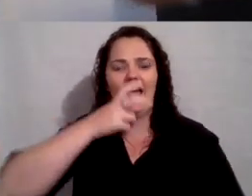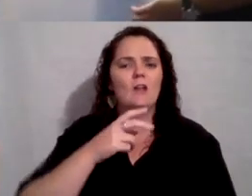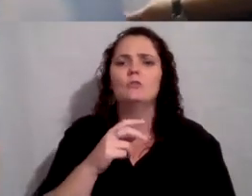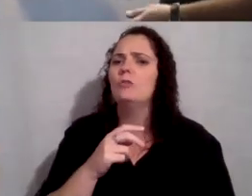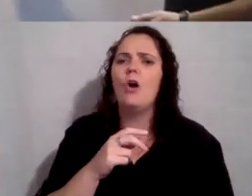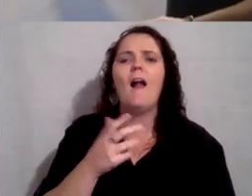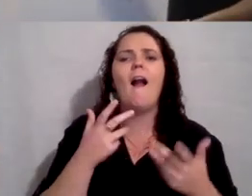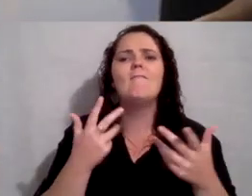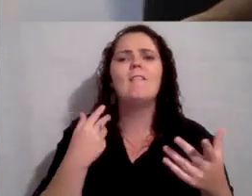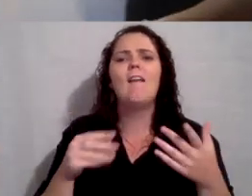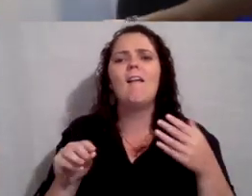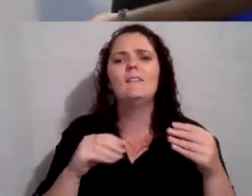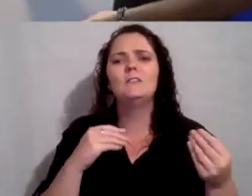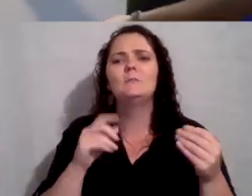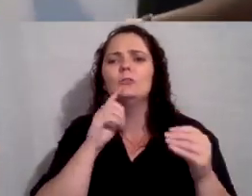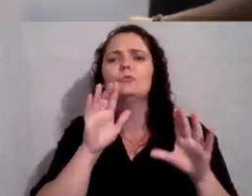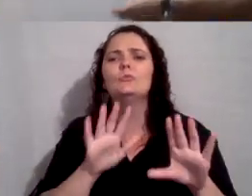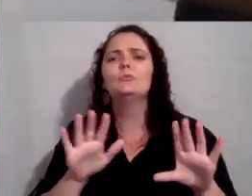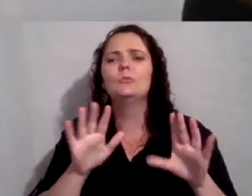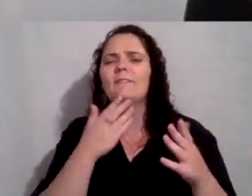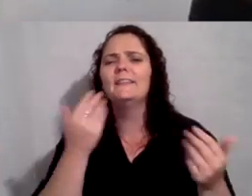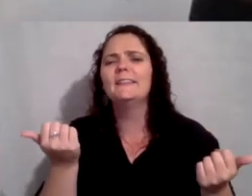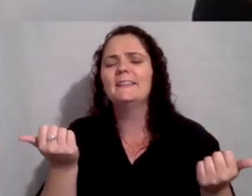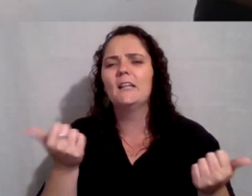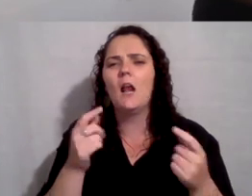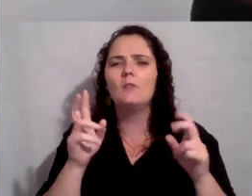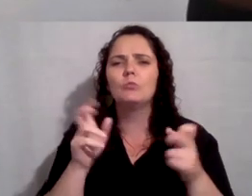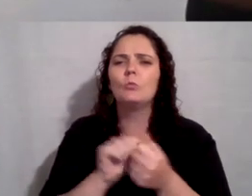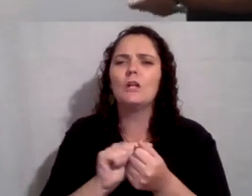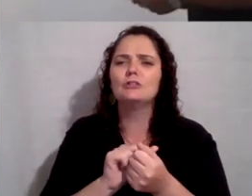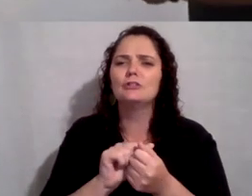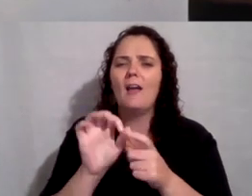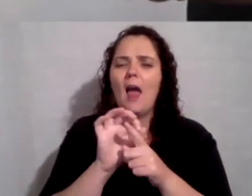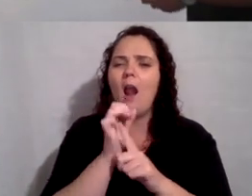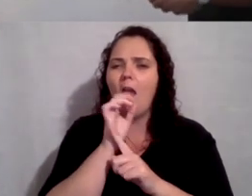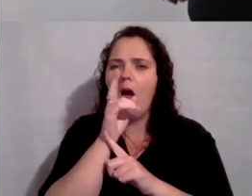let that atmosphere that you've created with all that beautiful wash really help to define the figure.